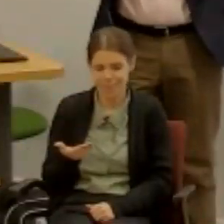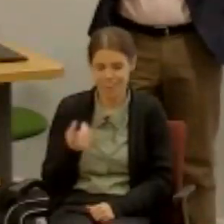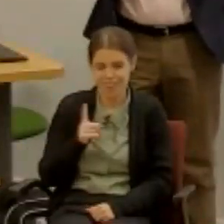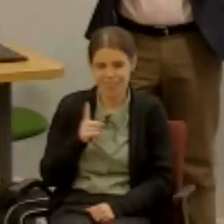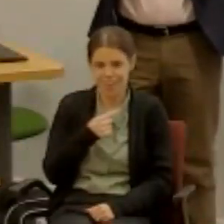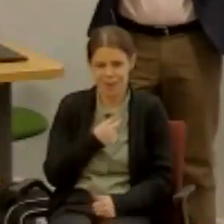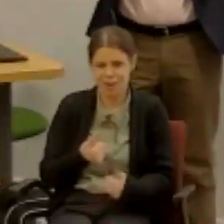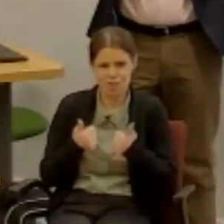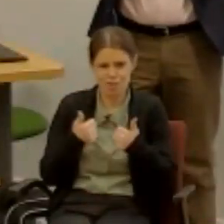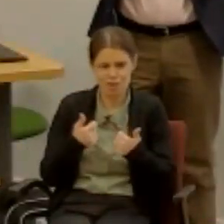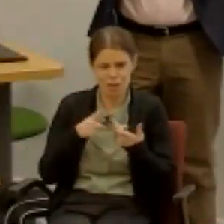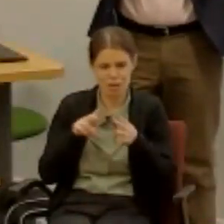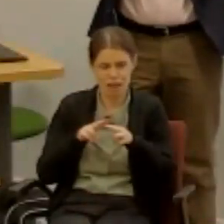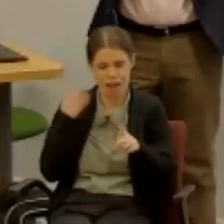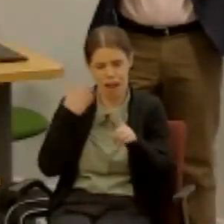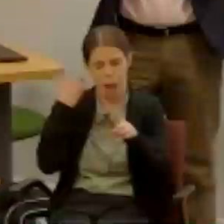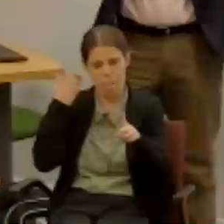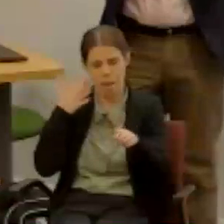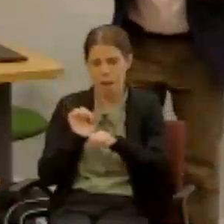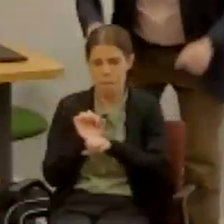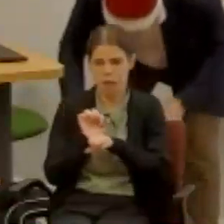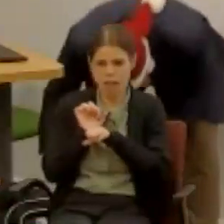good because there's not much impact protection here. You.